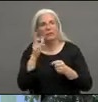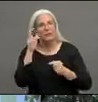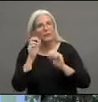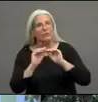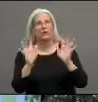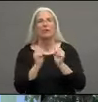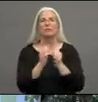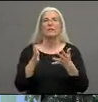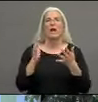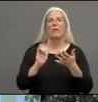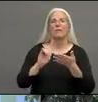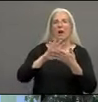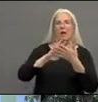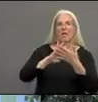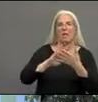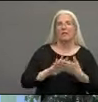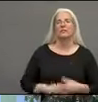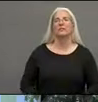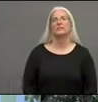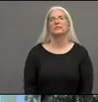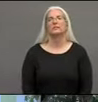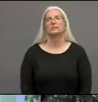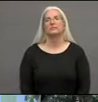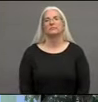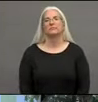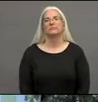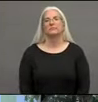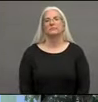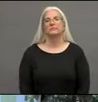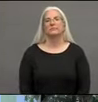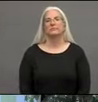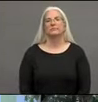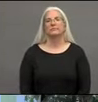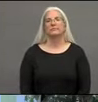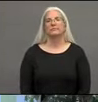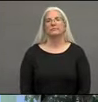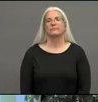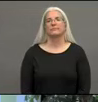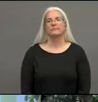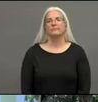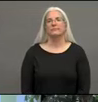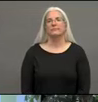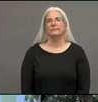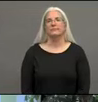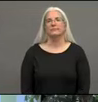understand and communicate the information that we will be sharing this morning.